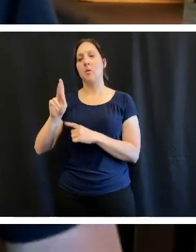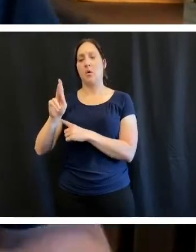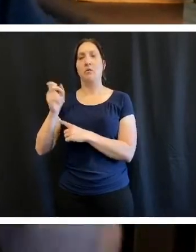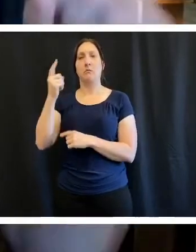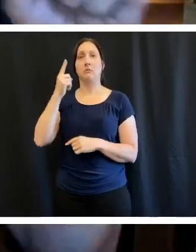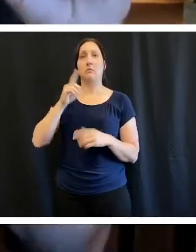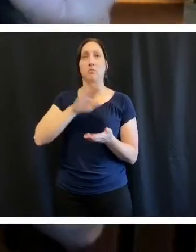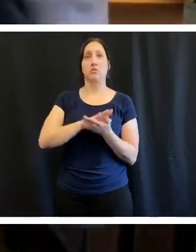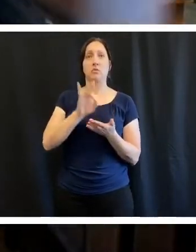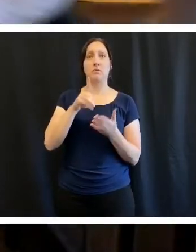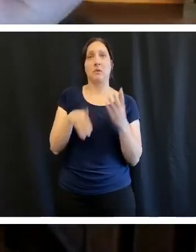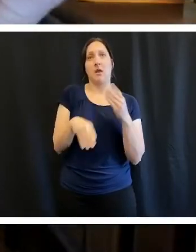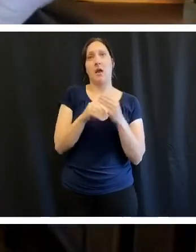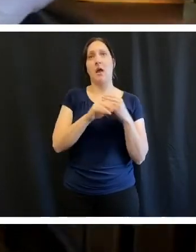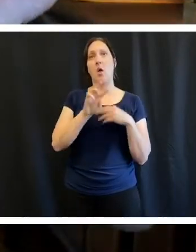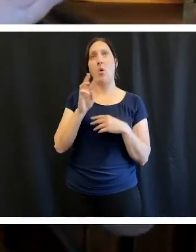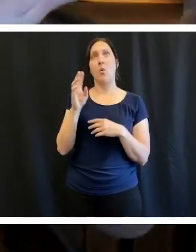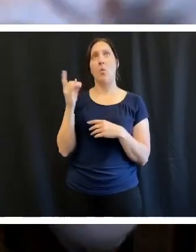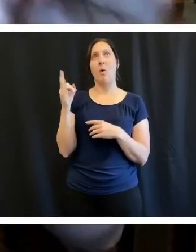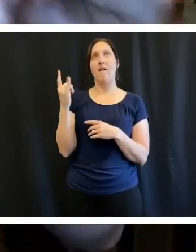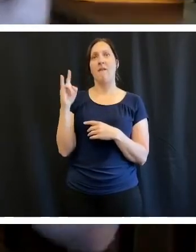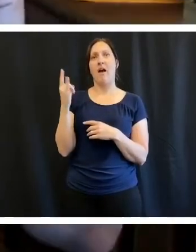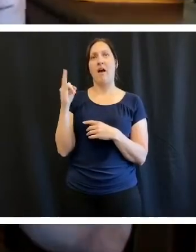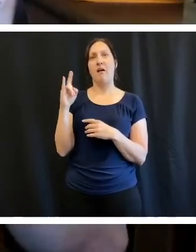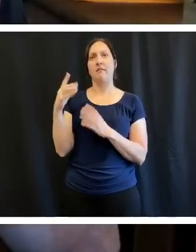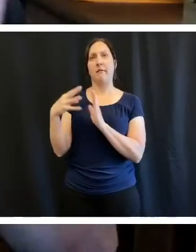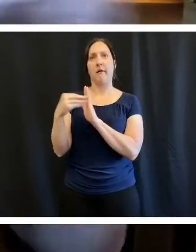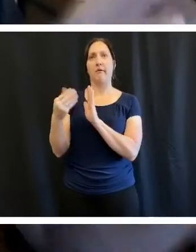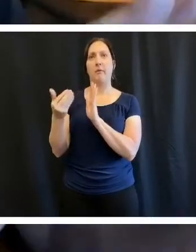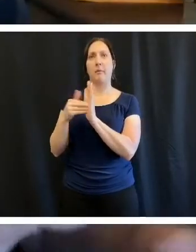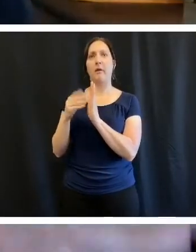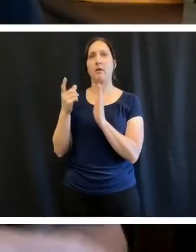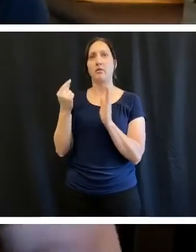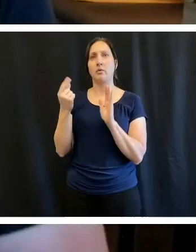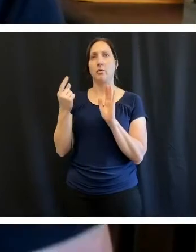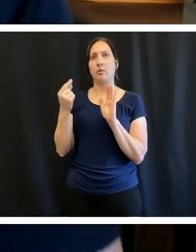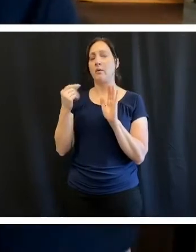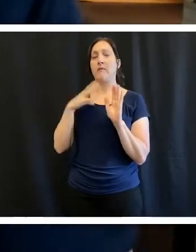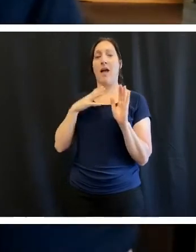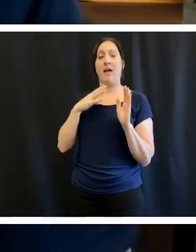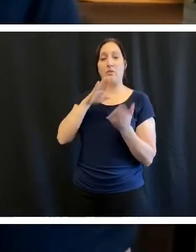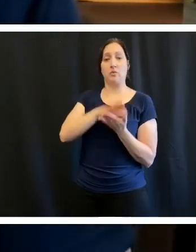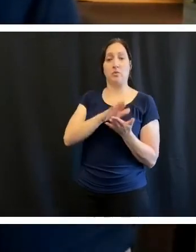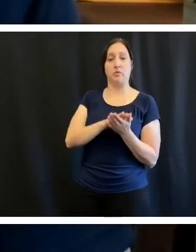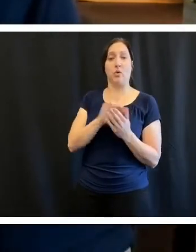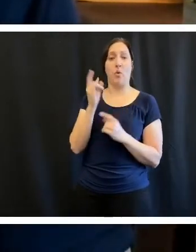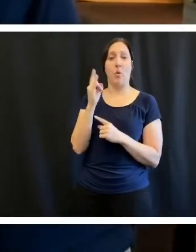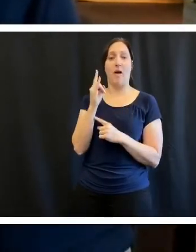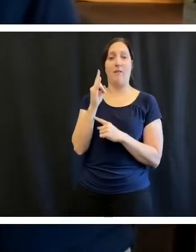that are pointing into the neighborhoods trying to broadcast the WiFi as far as they could into the neighborhoods.